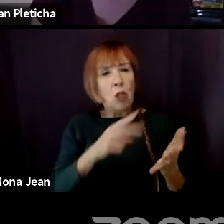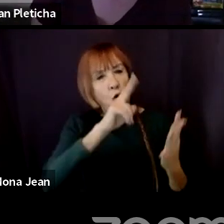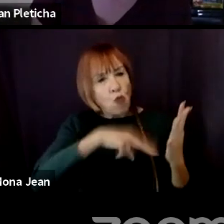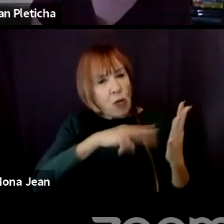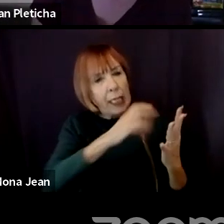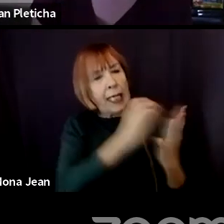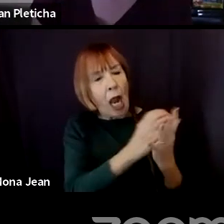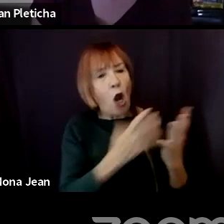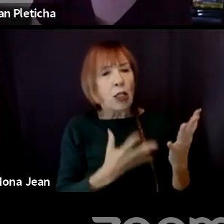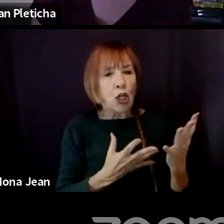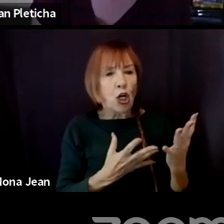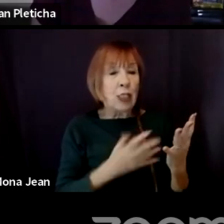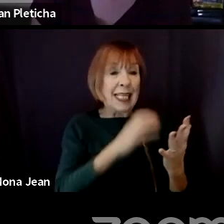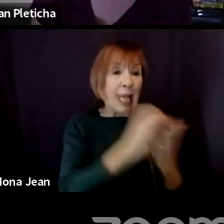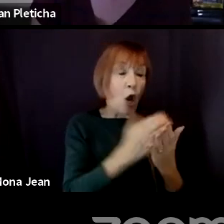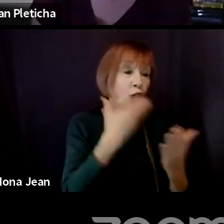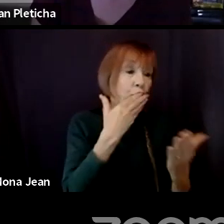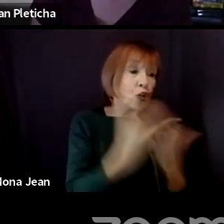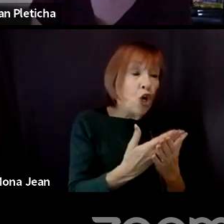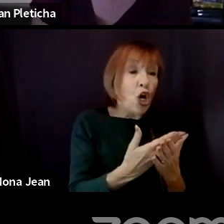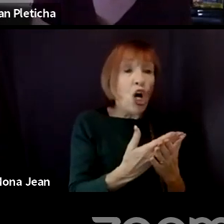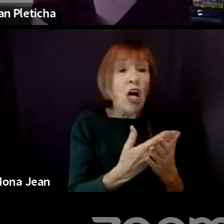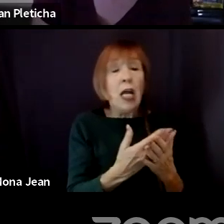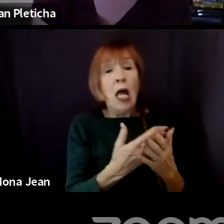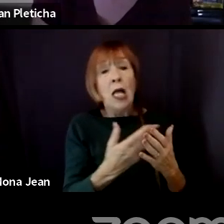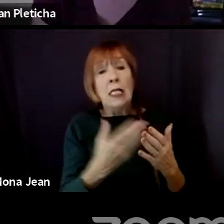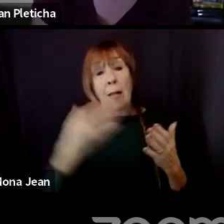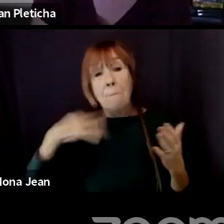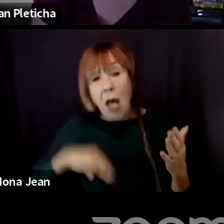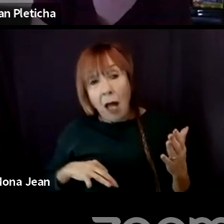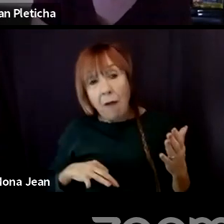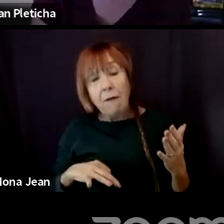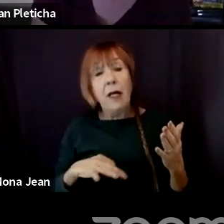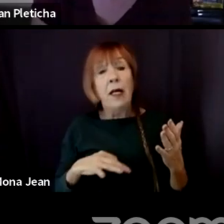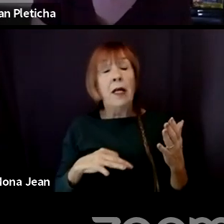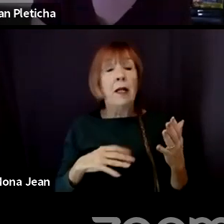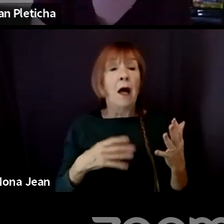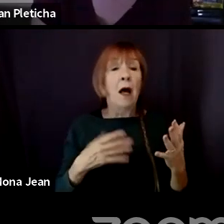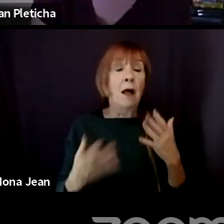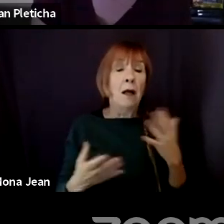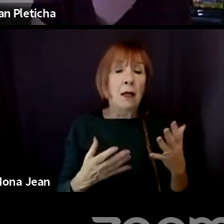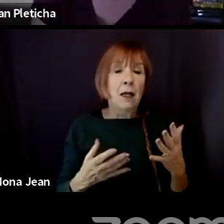whether the whole thing has a payoff. But is there a certain sort of like,